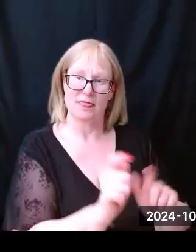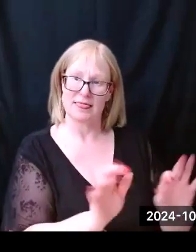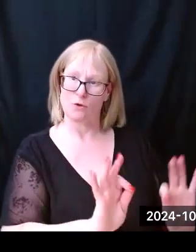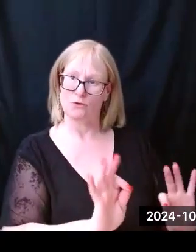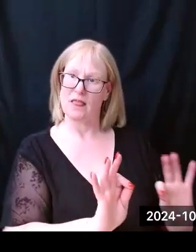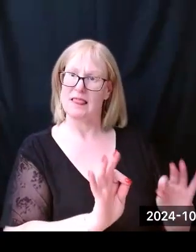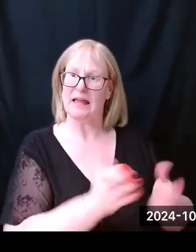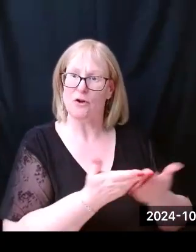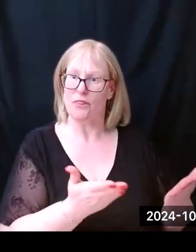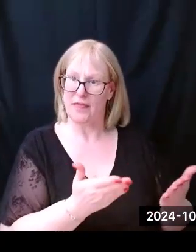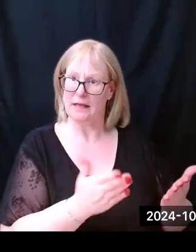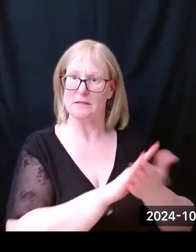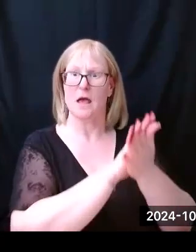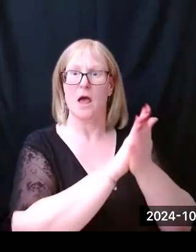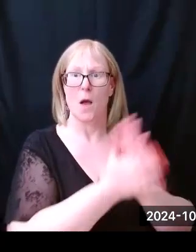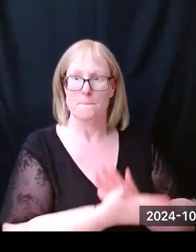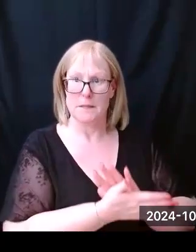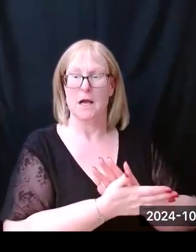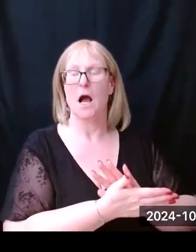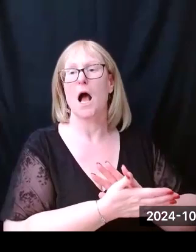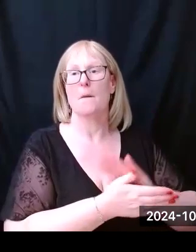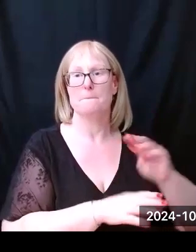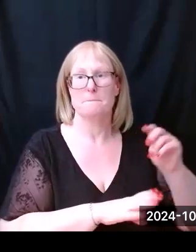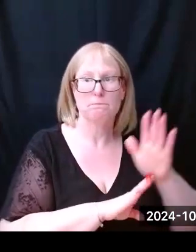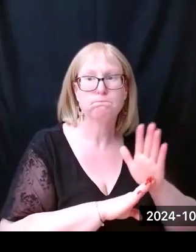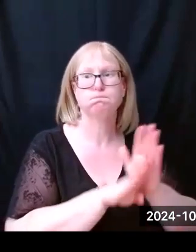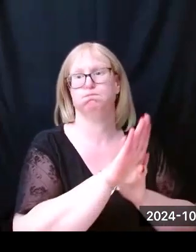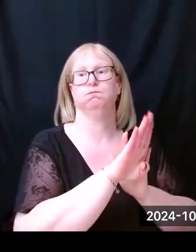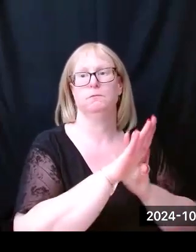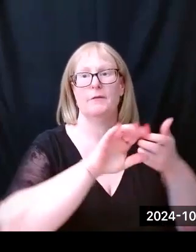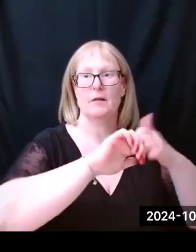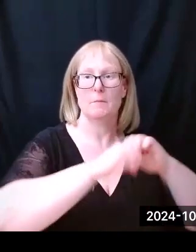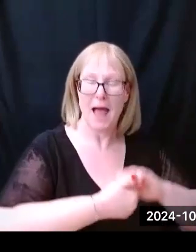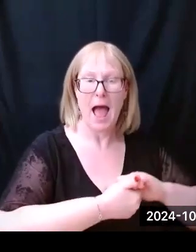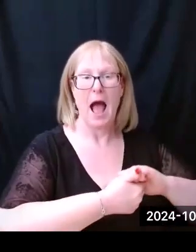financial choices and learn how to deal with financial stress as we're older.